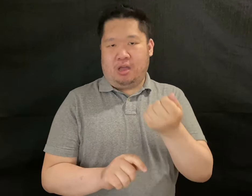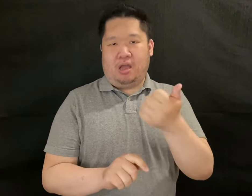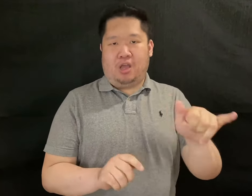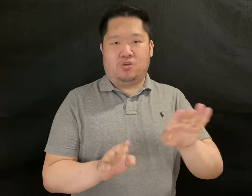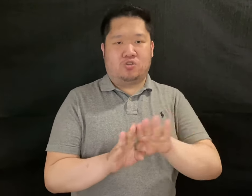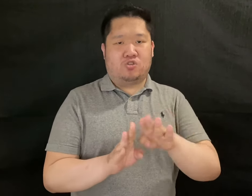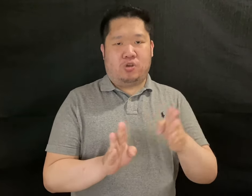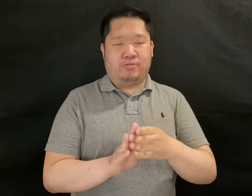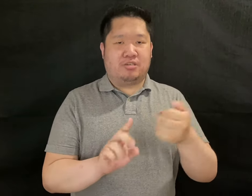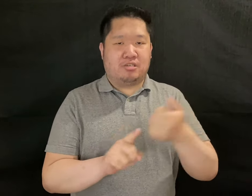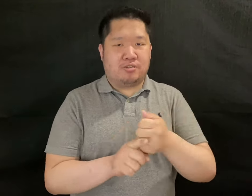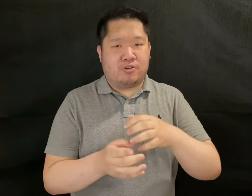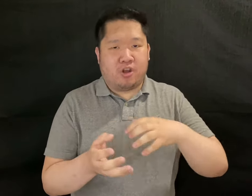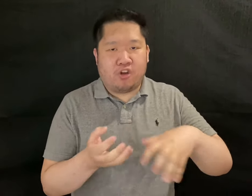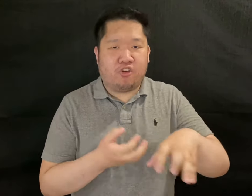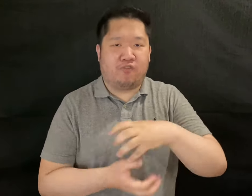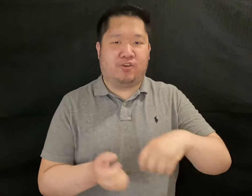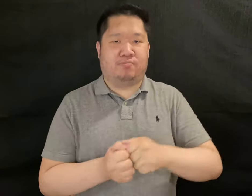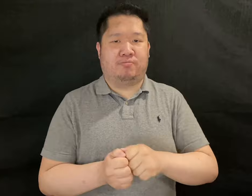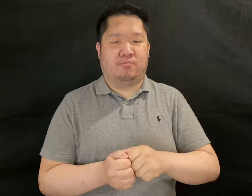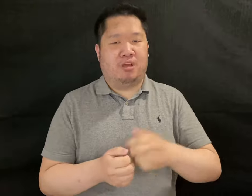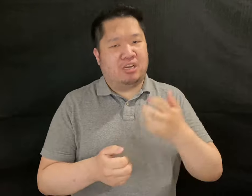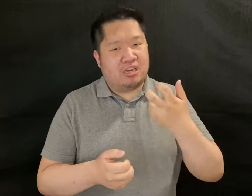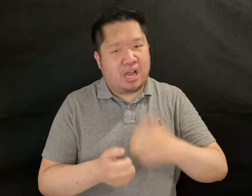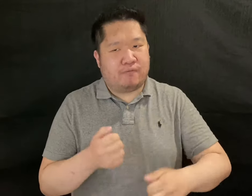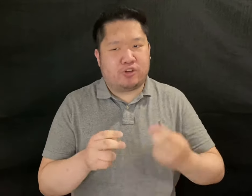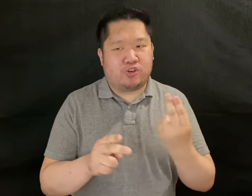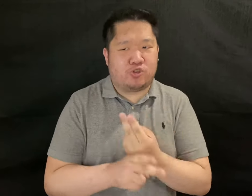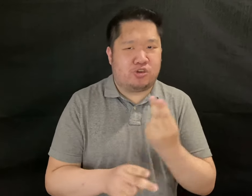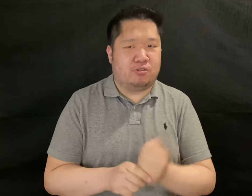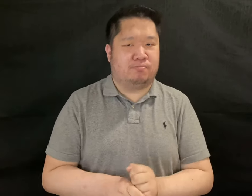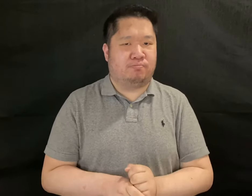The Norman door is basically any door that is confusing or difficult to use.